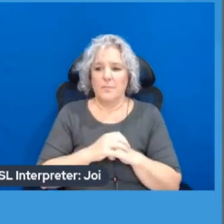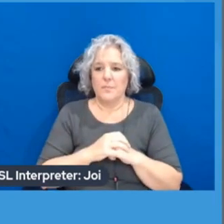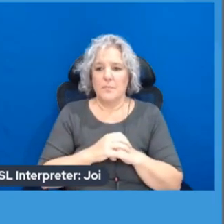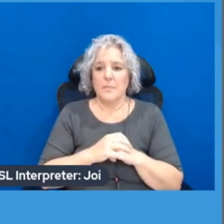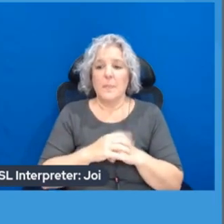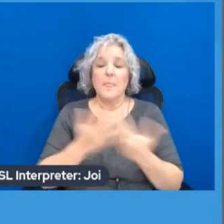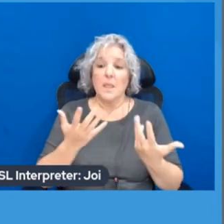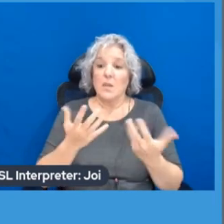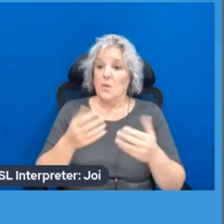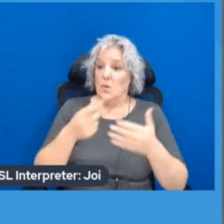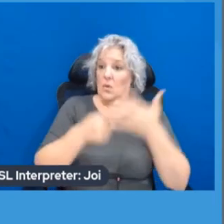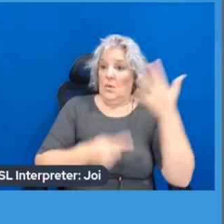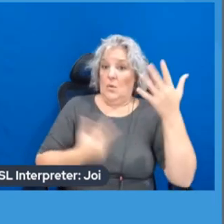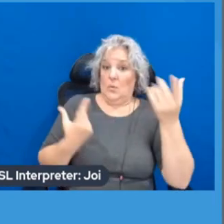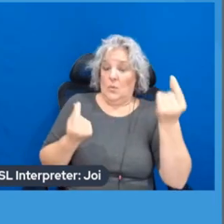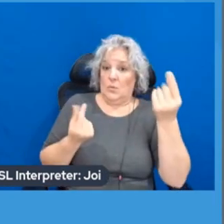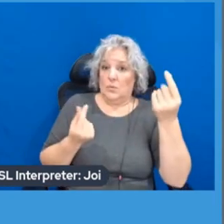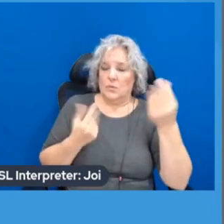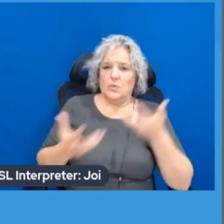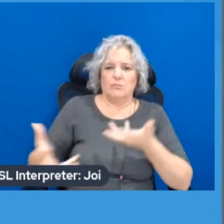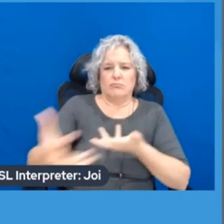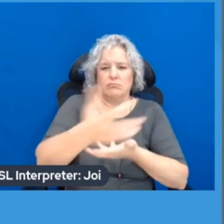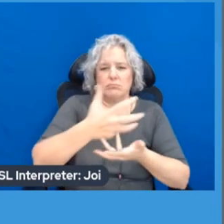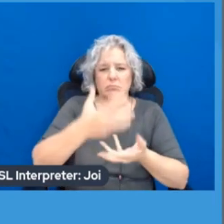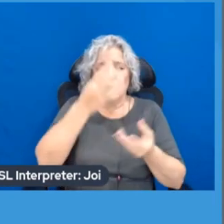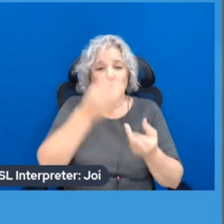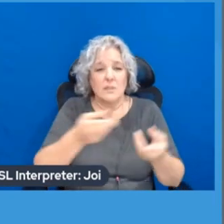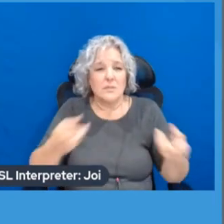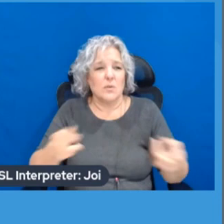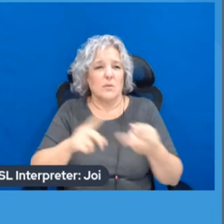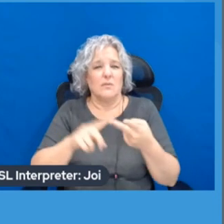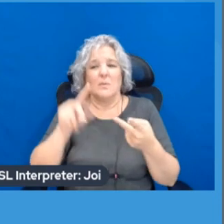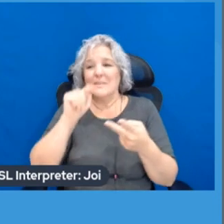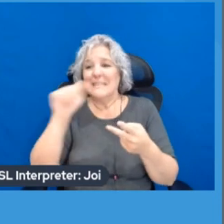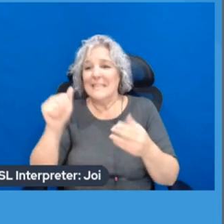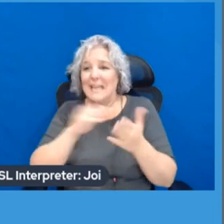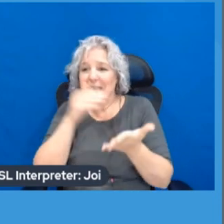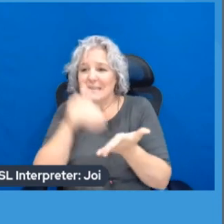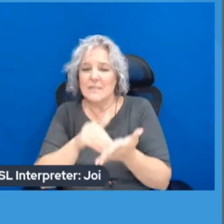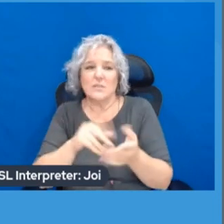we have gathered resources from across TA centers, federal agencies and states,